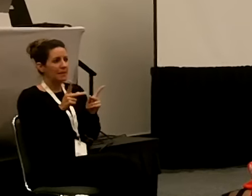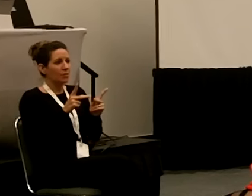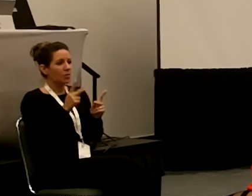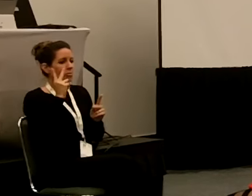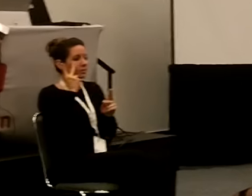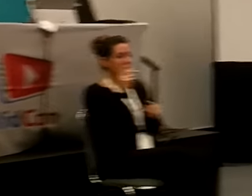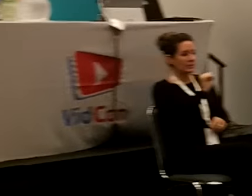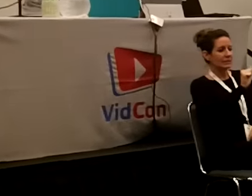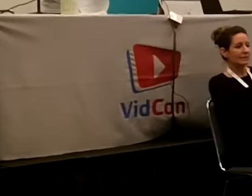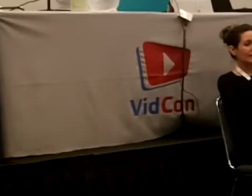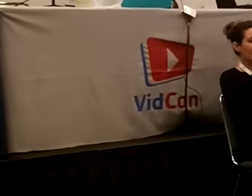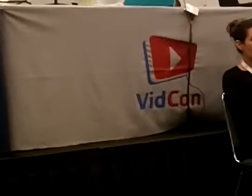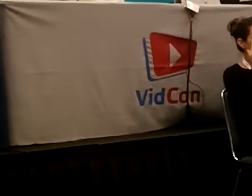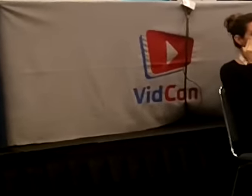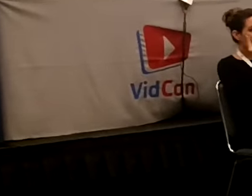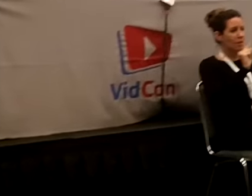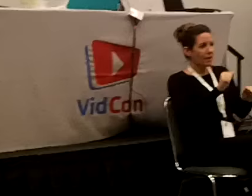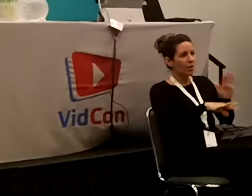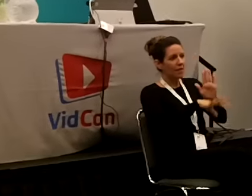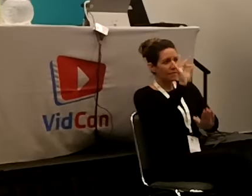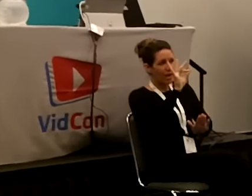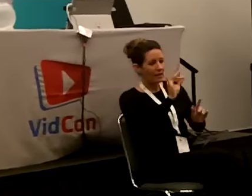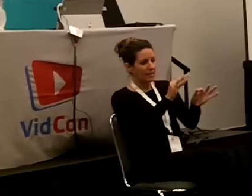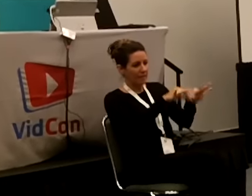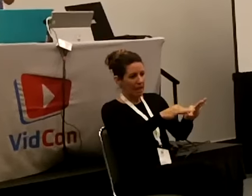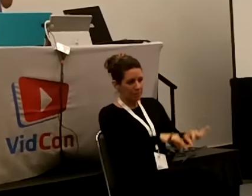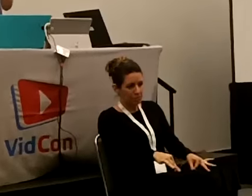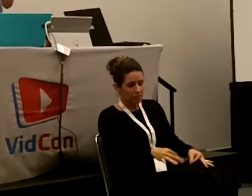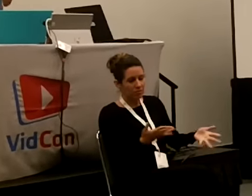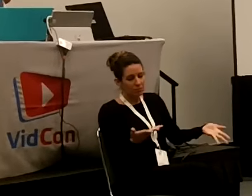then they'd know where they could find the captioned ones.